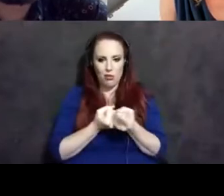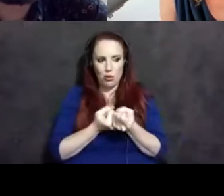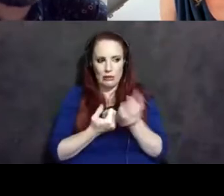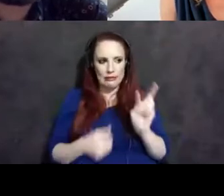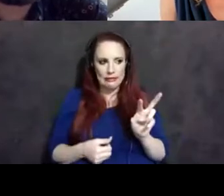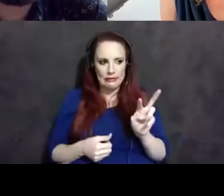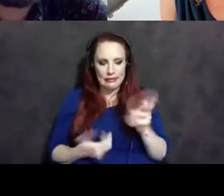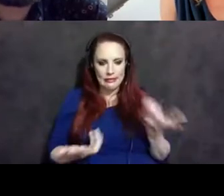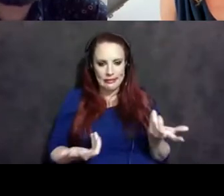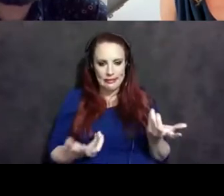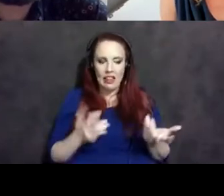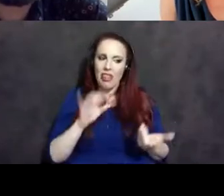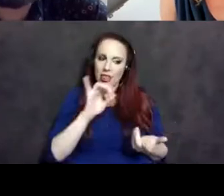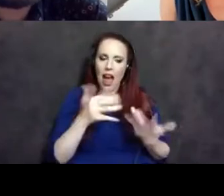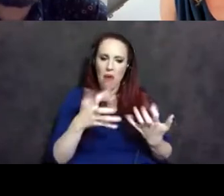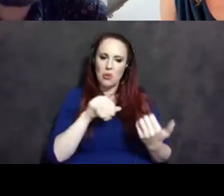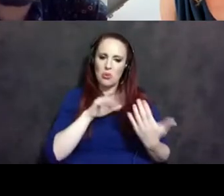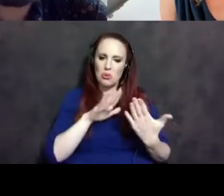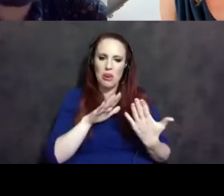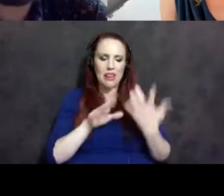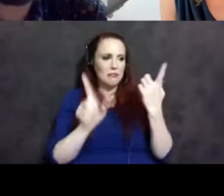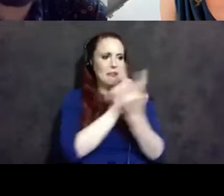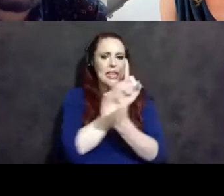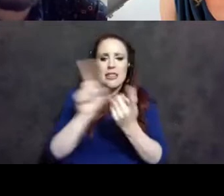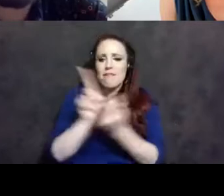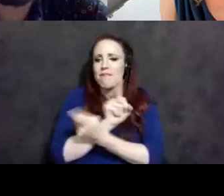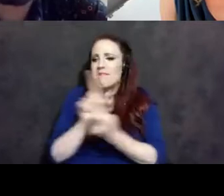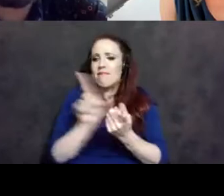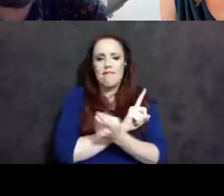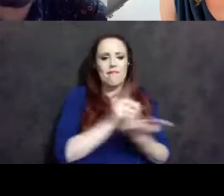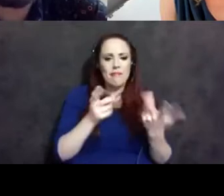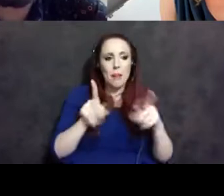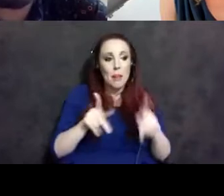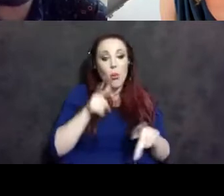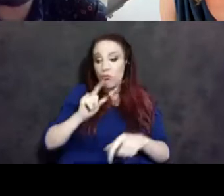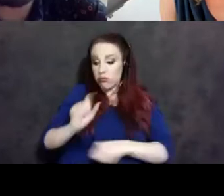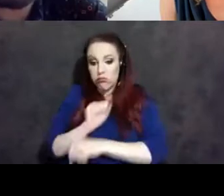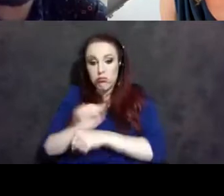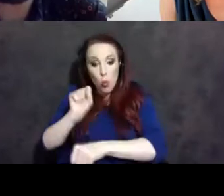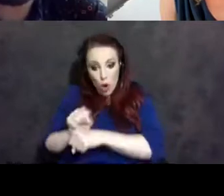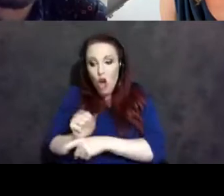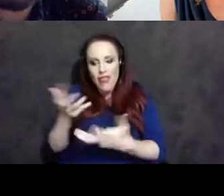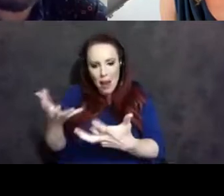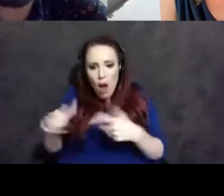The people I met, people on the ground, people doing the work, they want the training, want to get better.